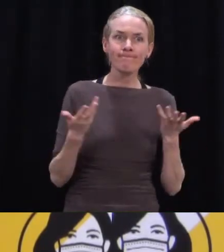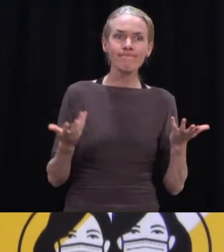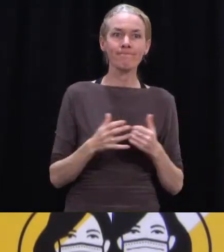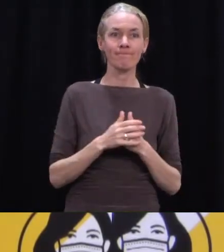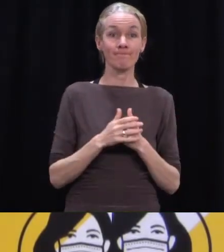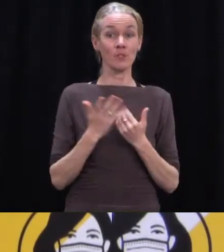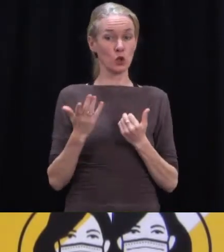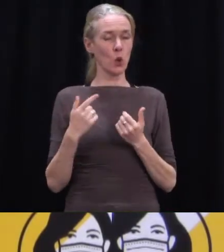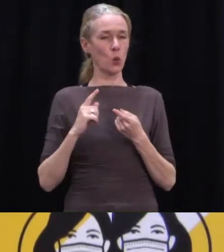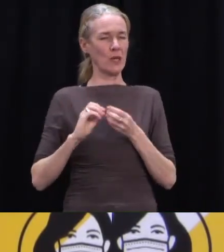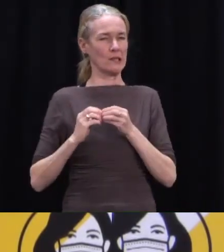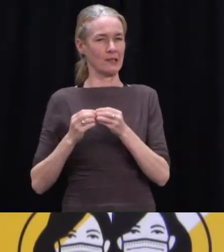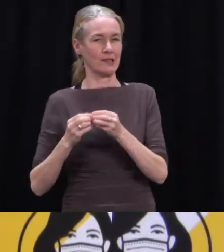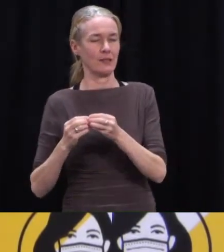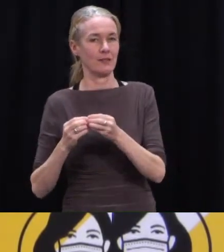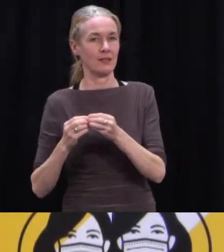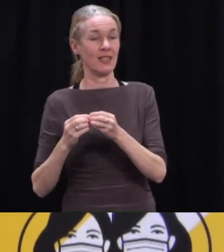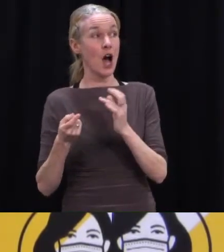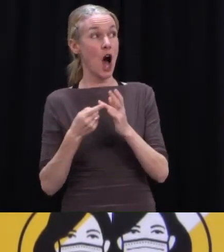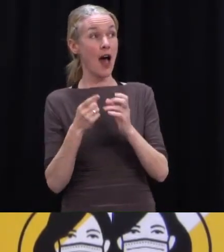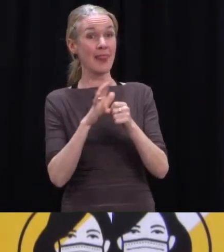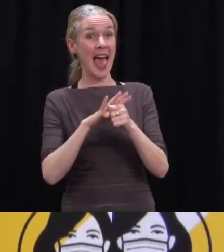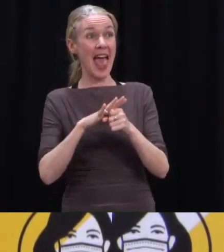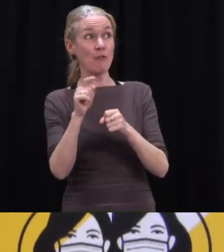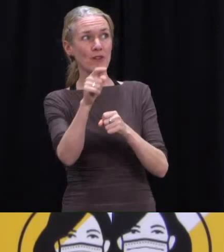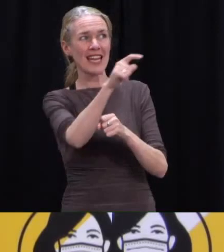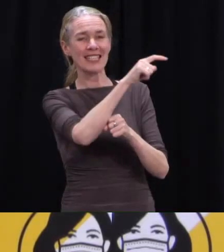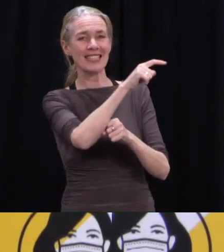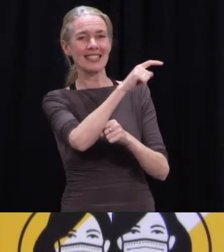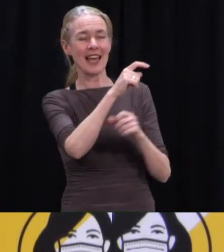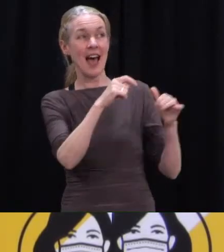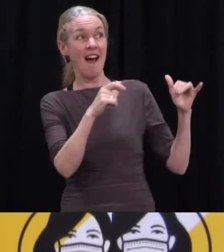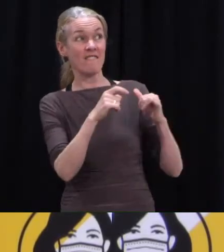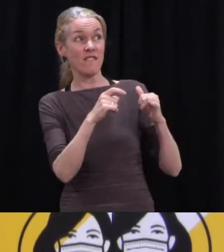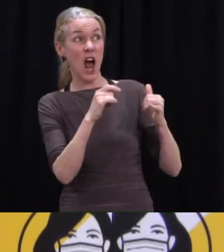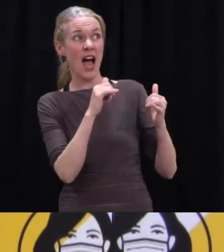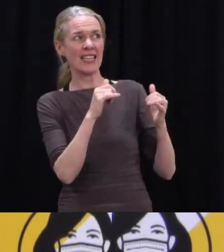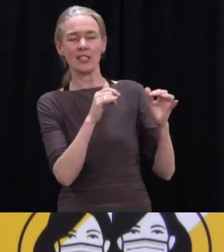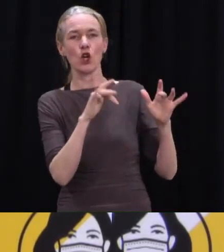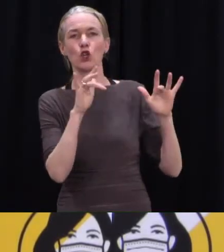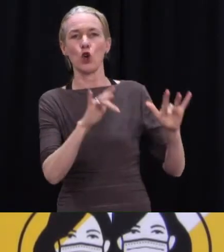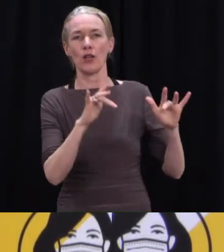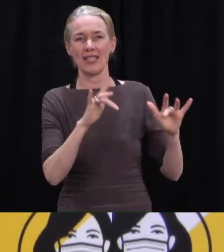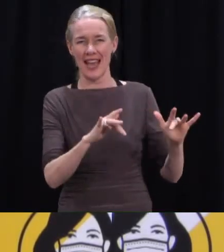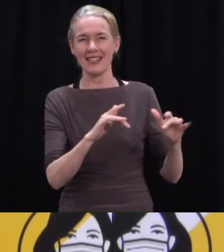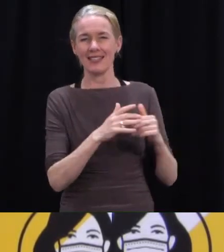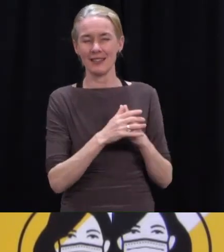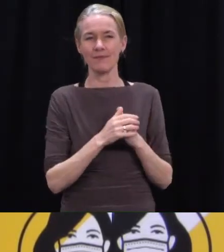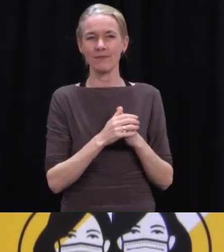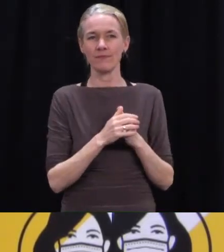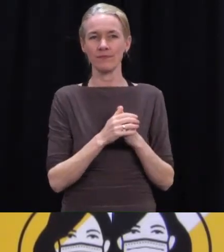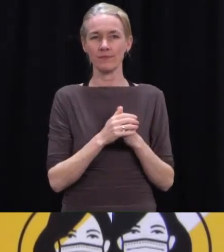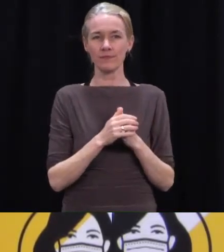Zealand because there are